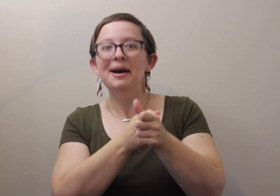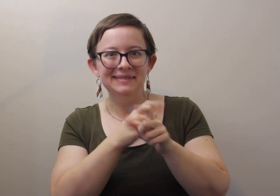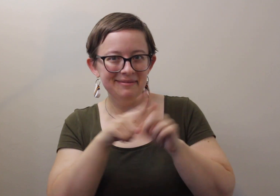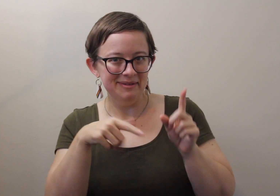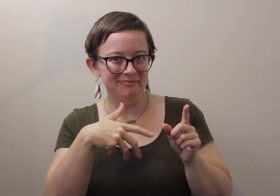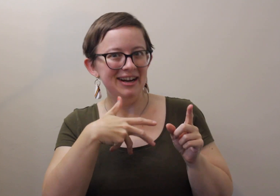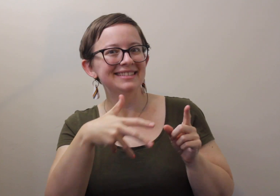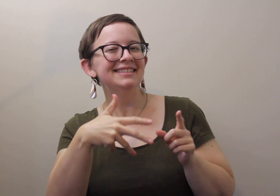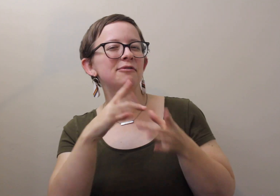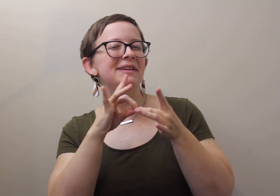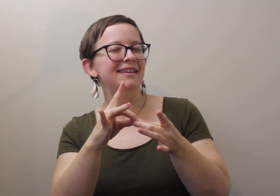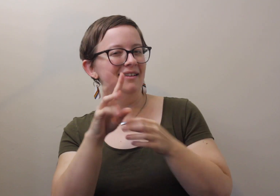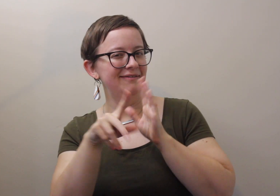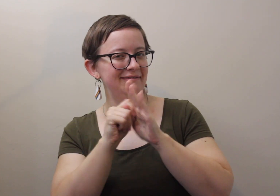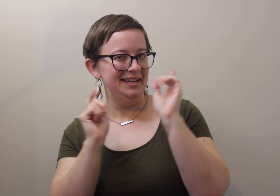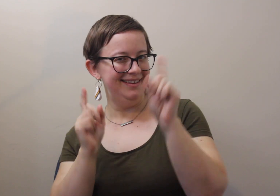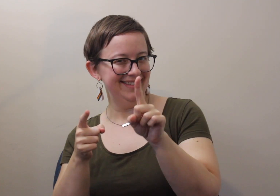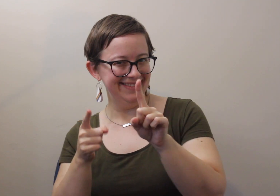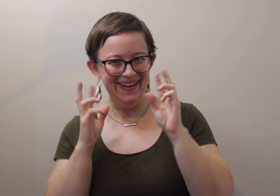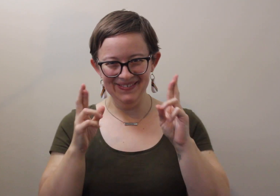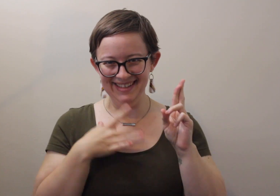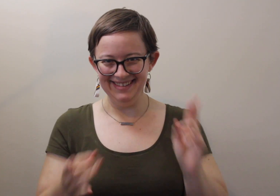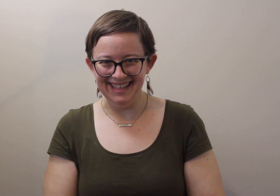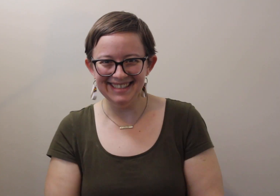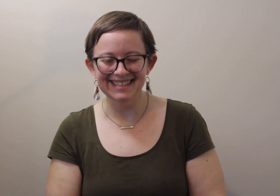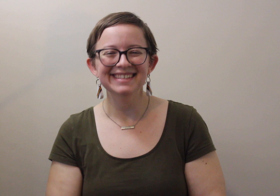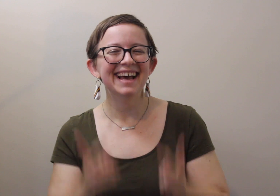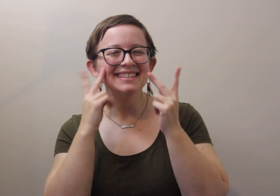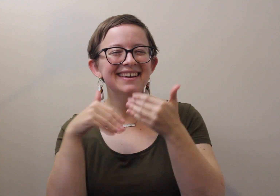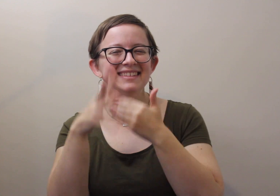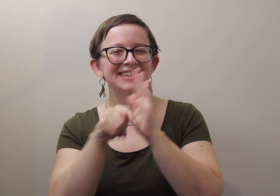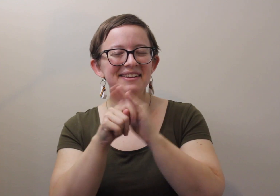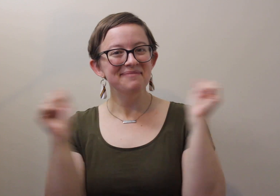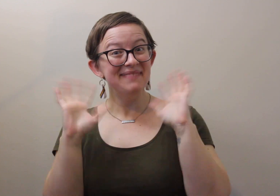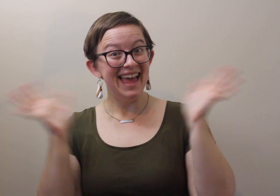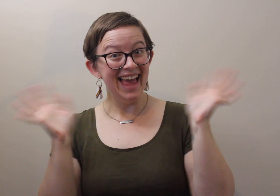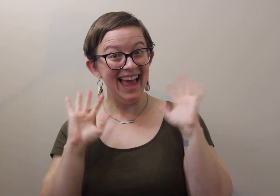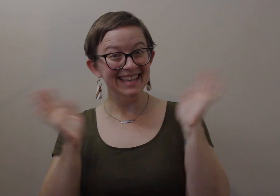but pregnancy related video coming soon. So hopefully you like it. See you in the next one. Bye!